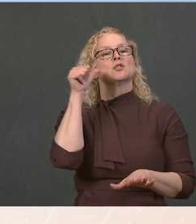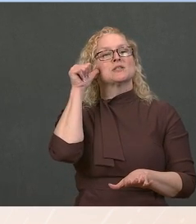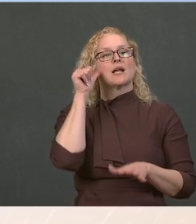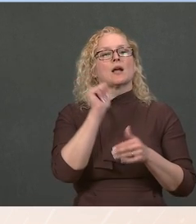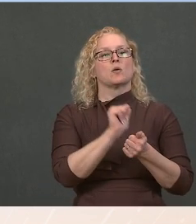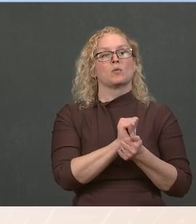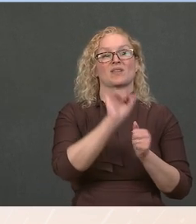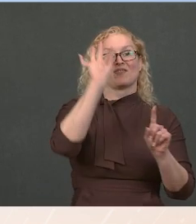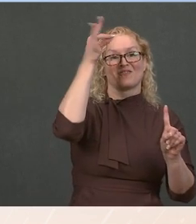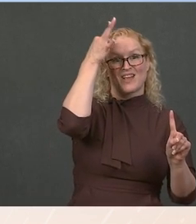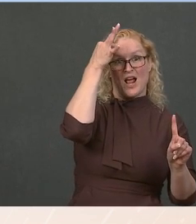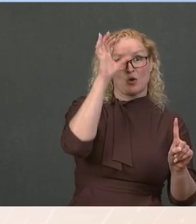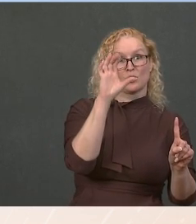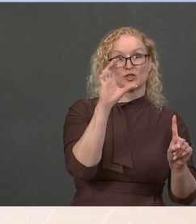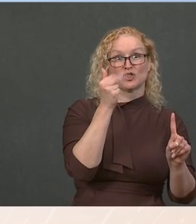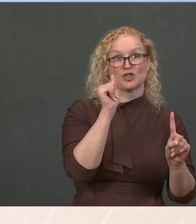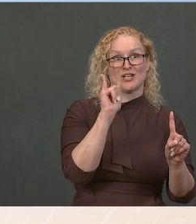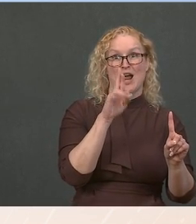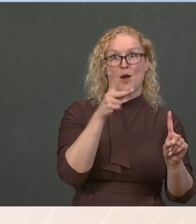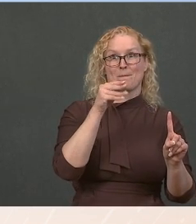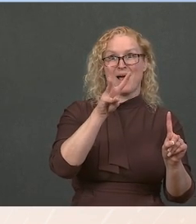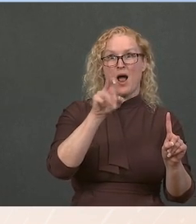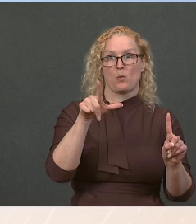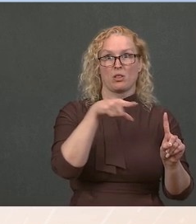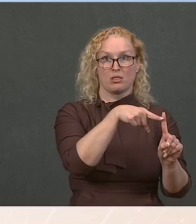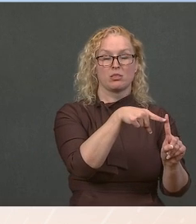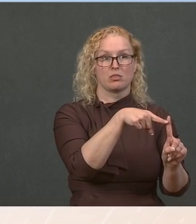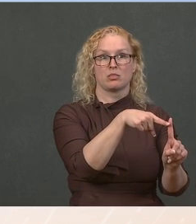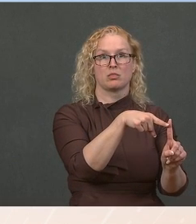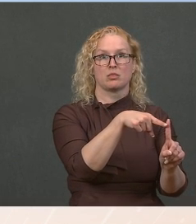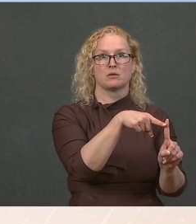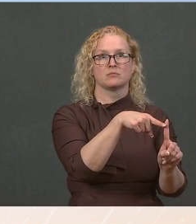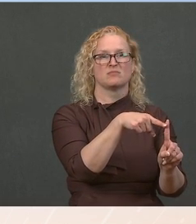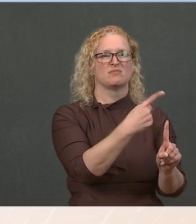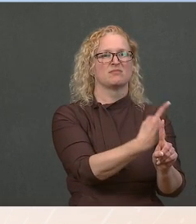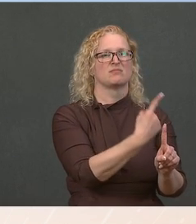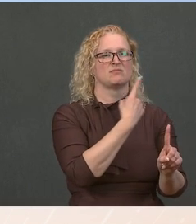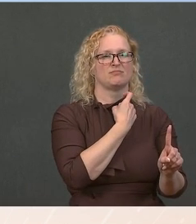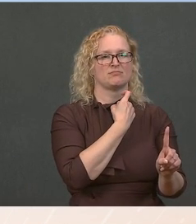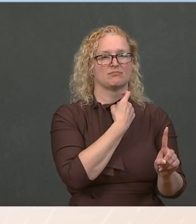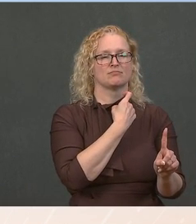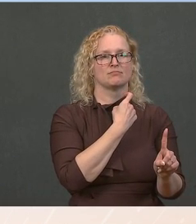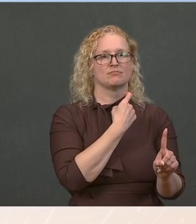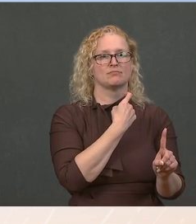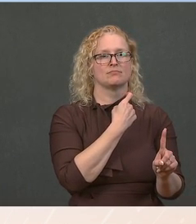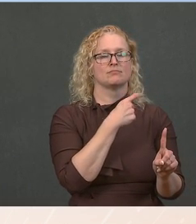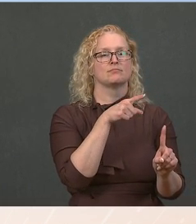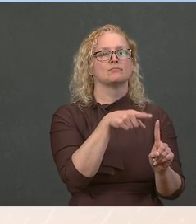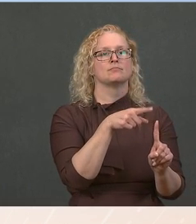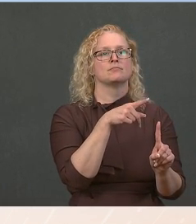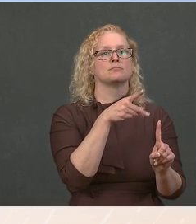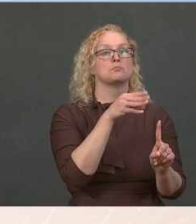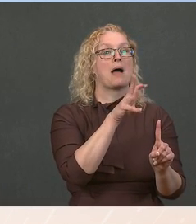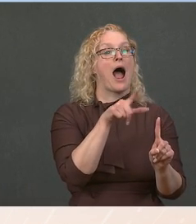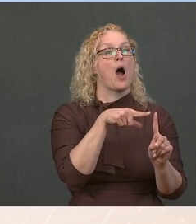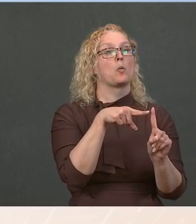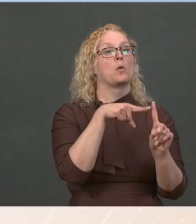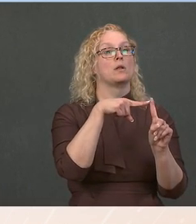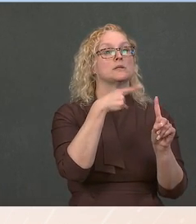on some of the vacancies on the Federal Reserve? I mean, he said, you know, it could be very soon. Is he looking at a decision next week? Ms. Jean-Pierre: So, just to be clear,